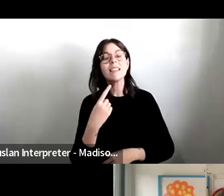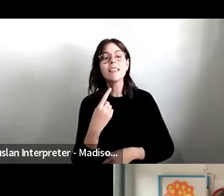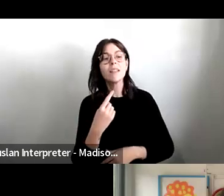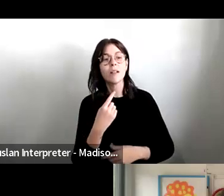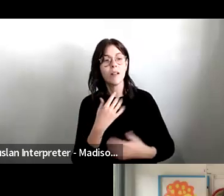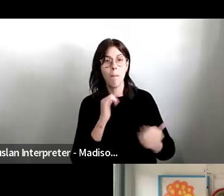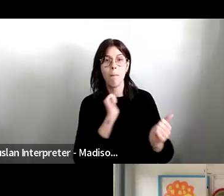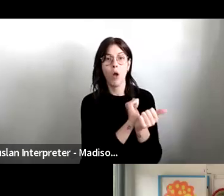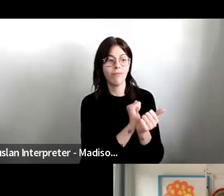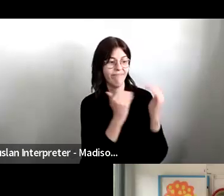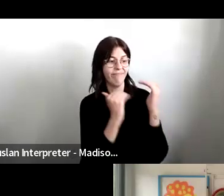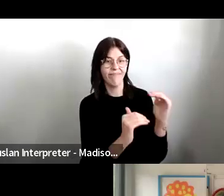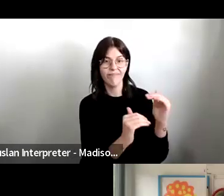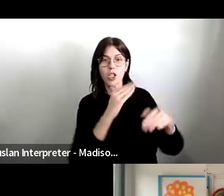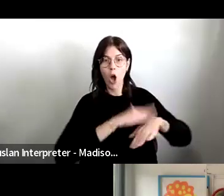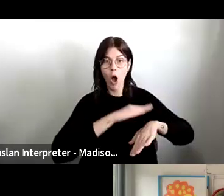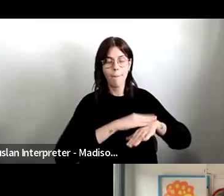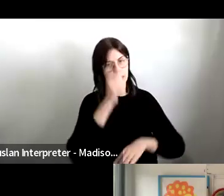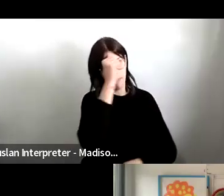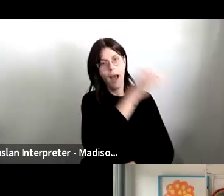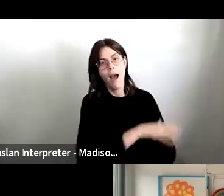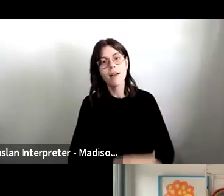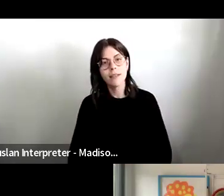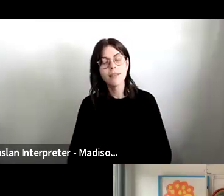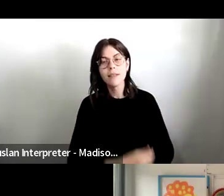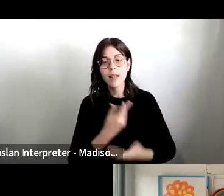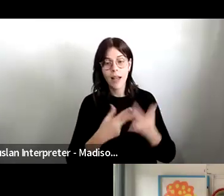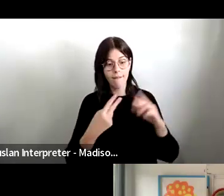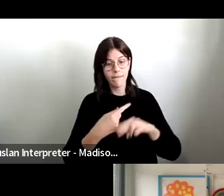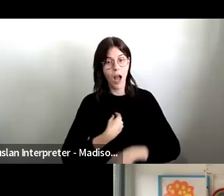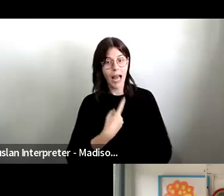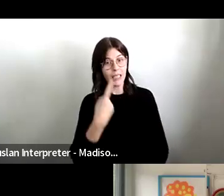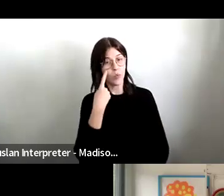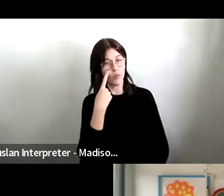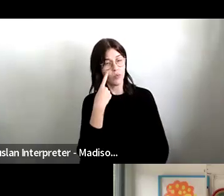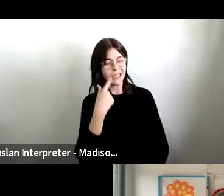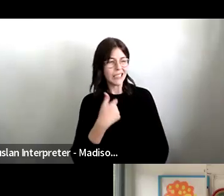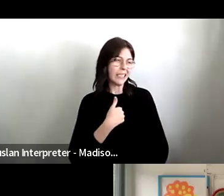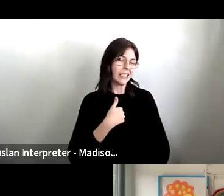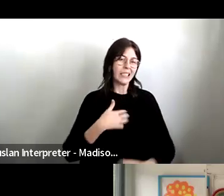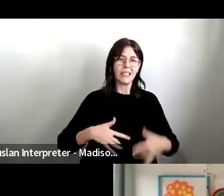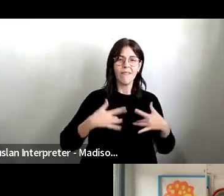move. -- Blocking out time. If I notice that I am becoming weary or I'm rushing,